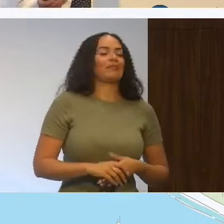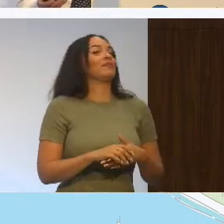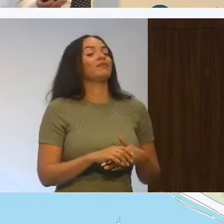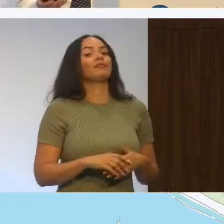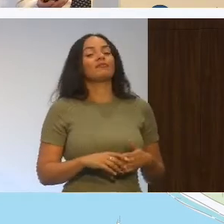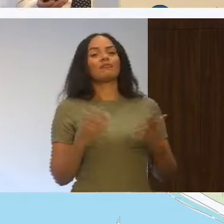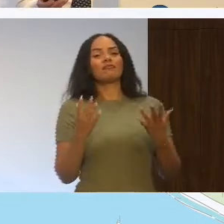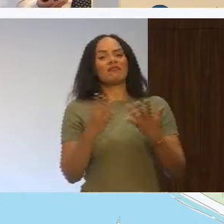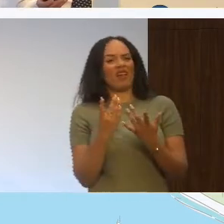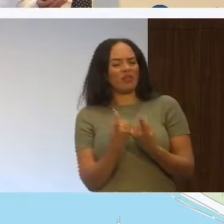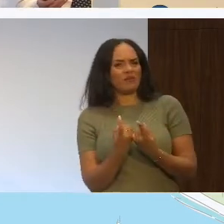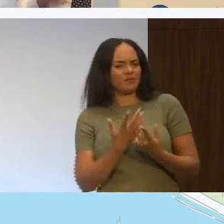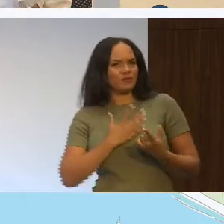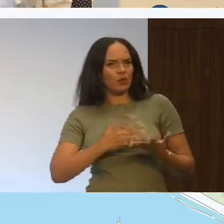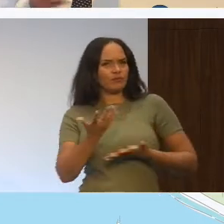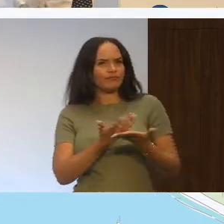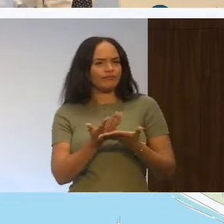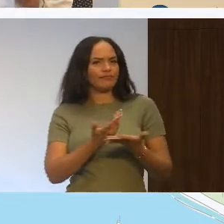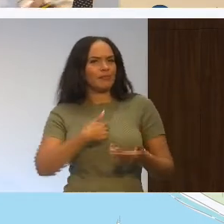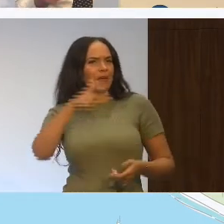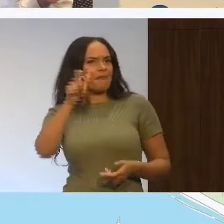my patients is it's all about expectations.